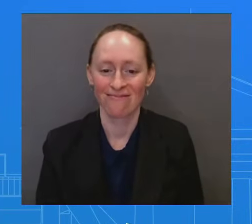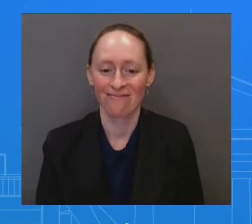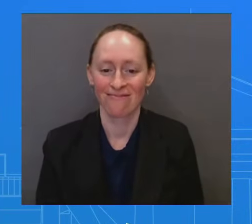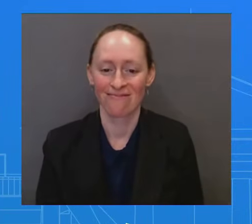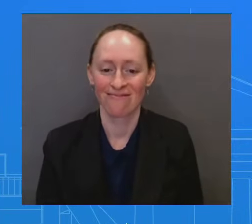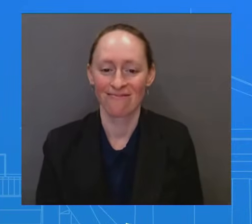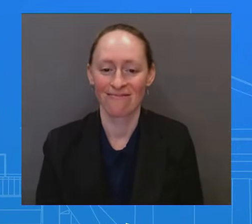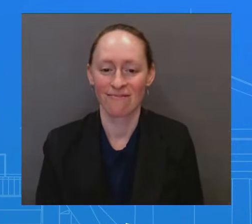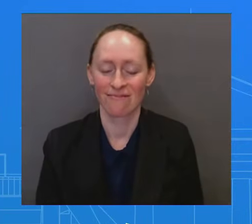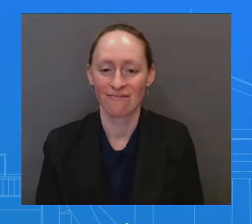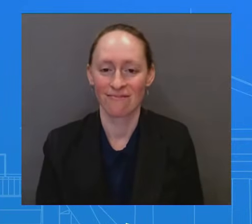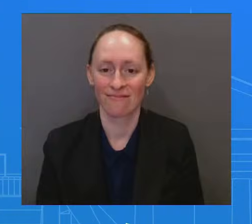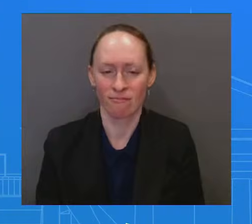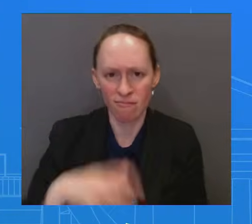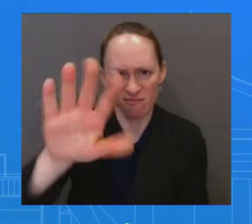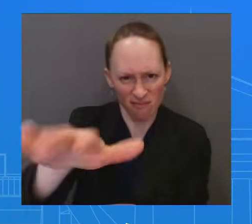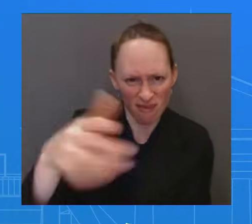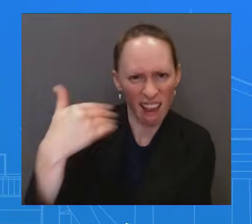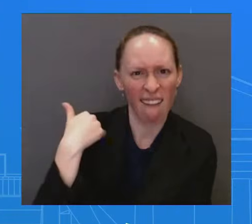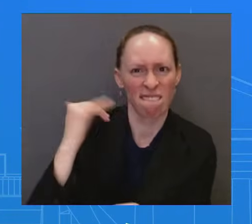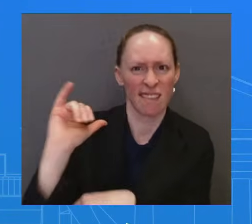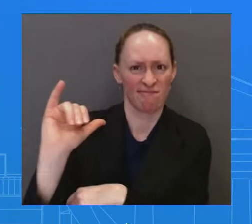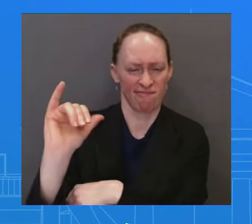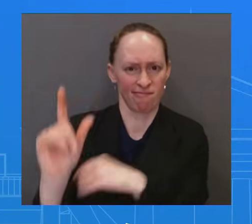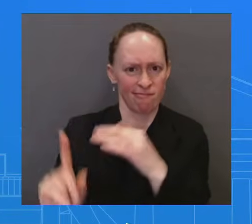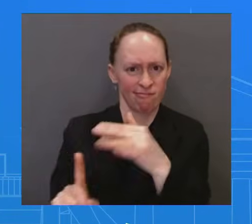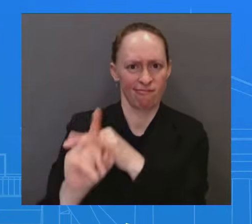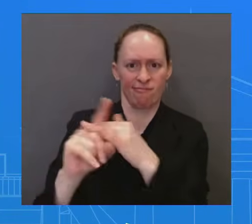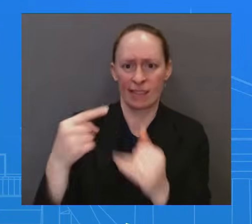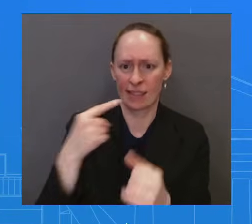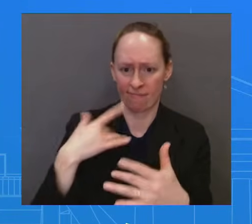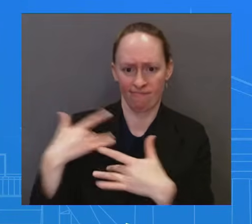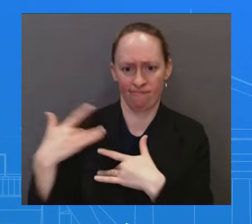Does the U.S. believe that assessment or --